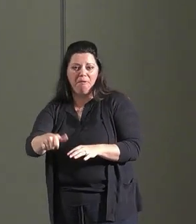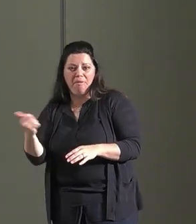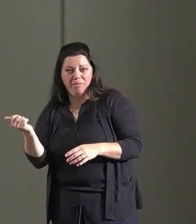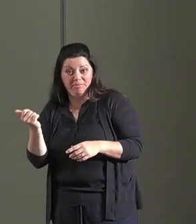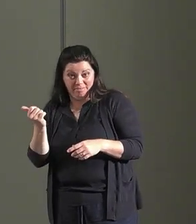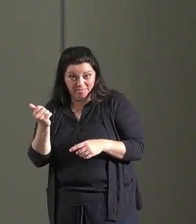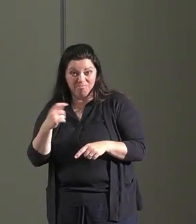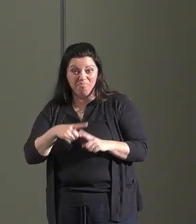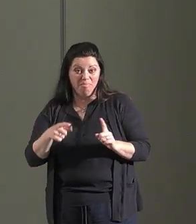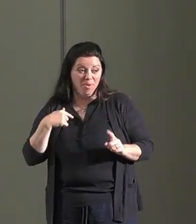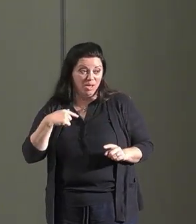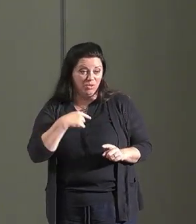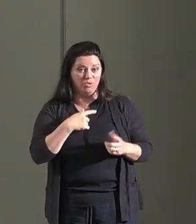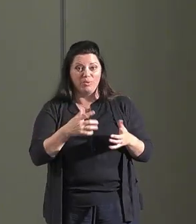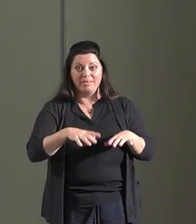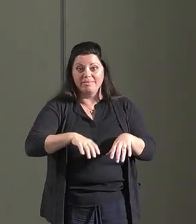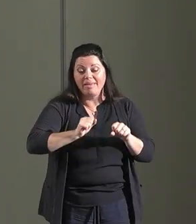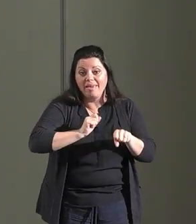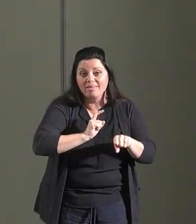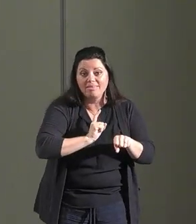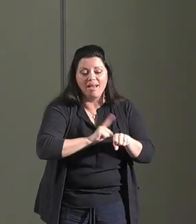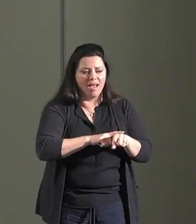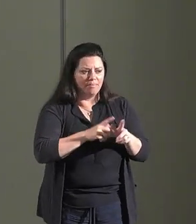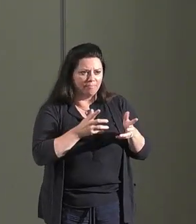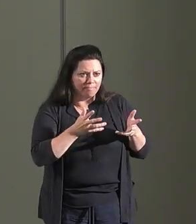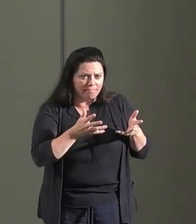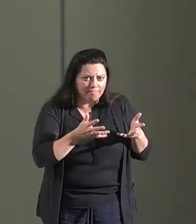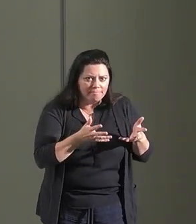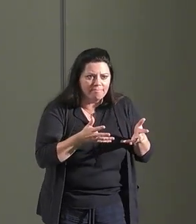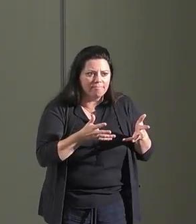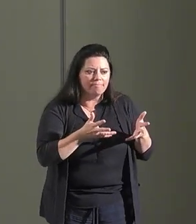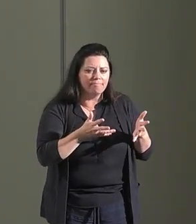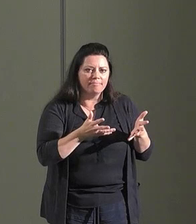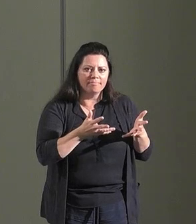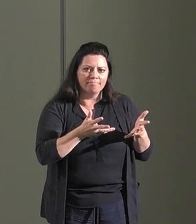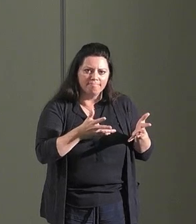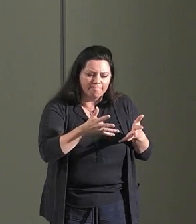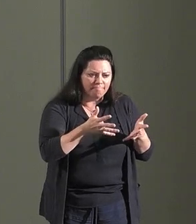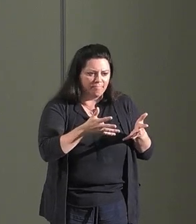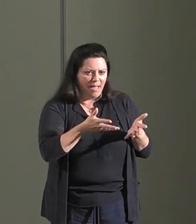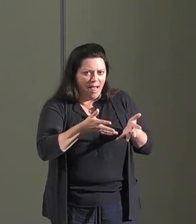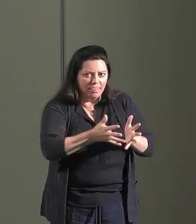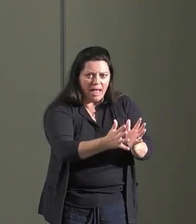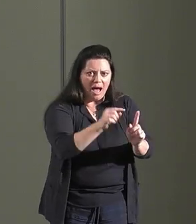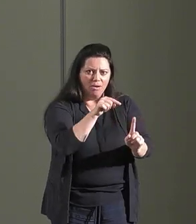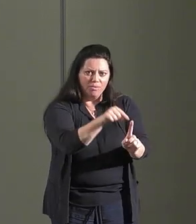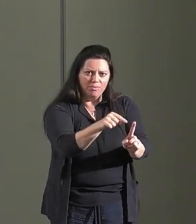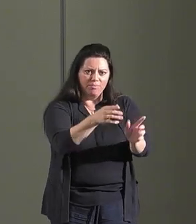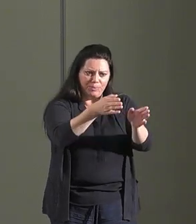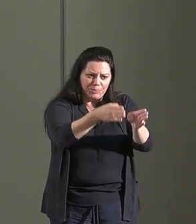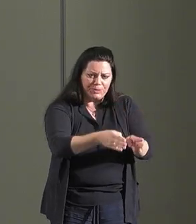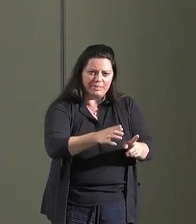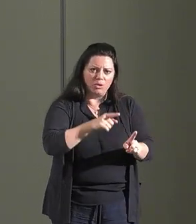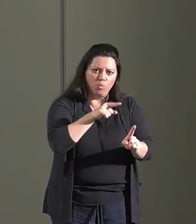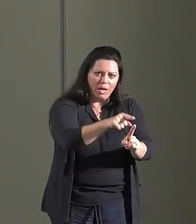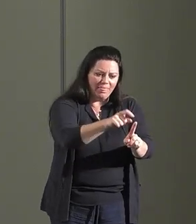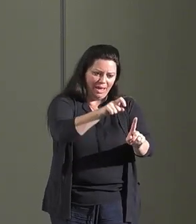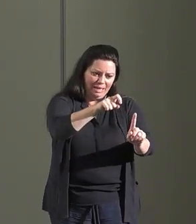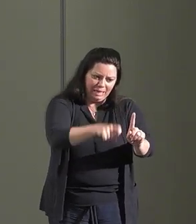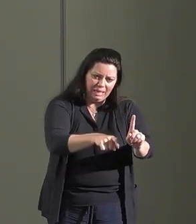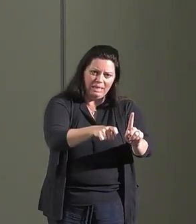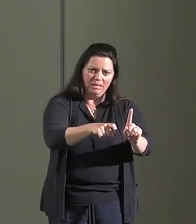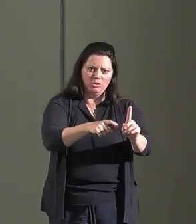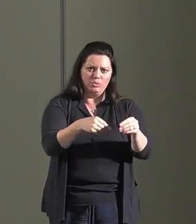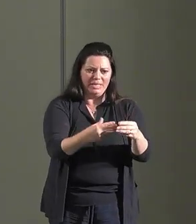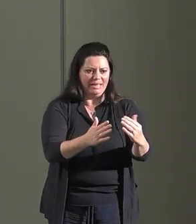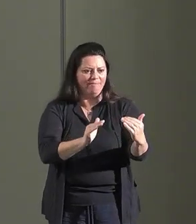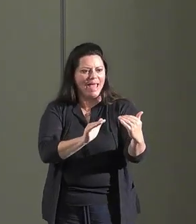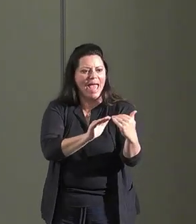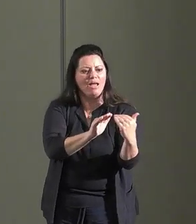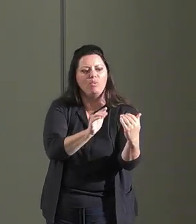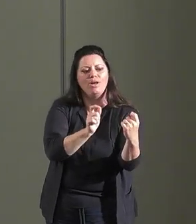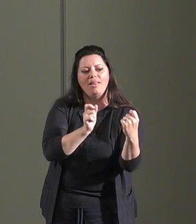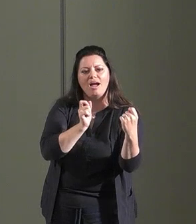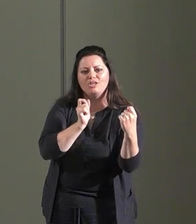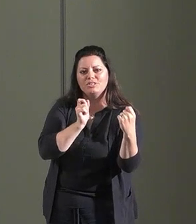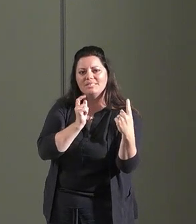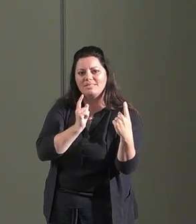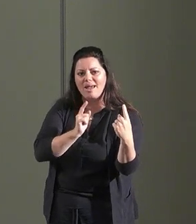we take the time to allow the person what they need to have equitable understanding of their